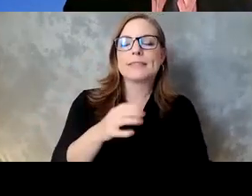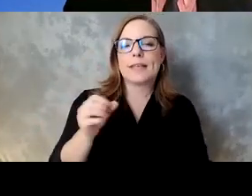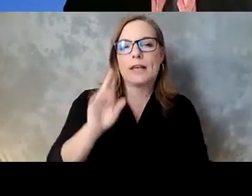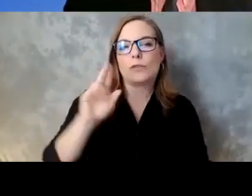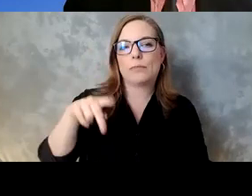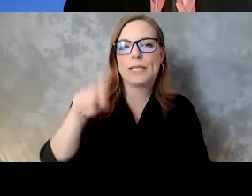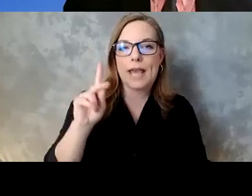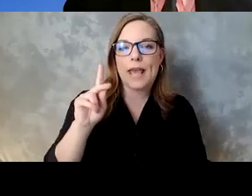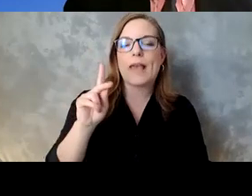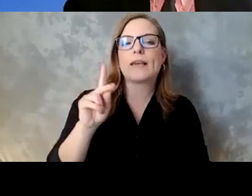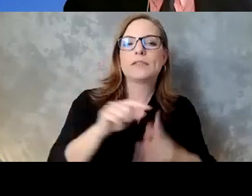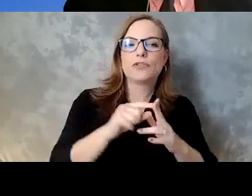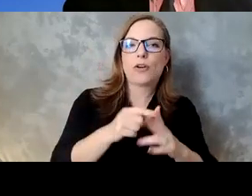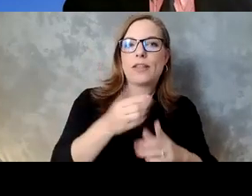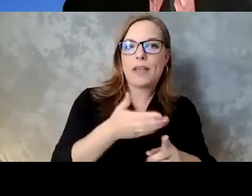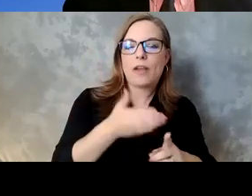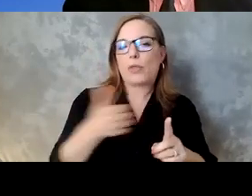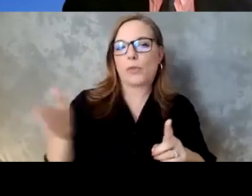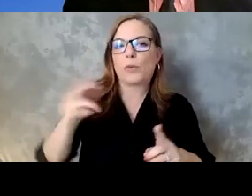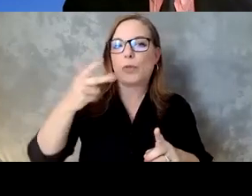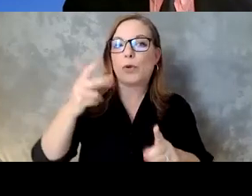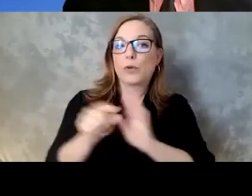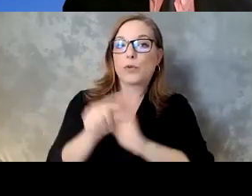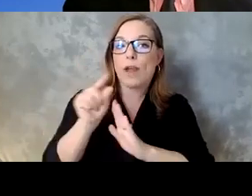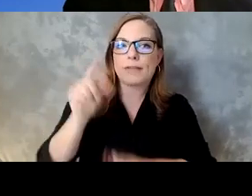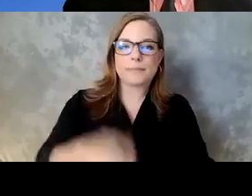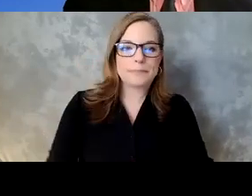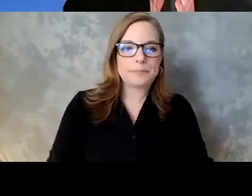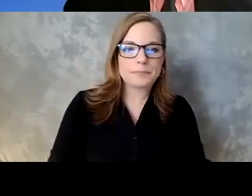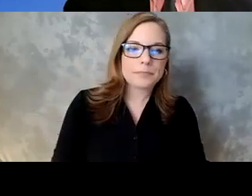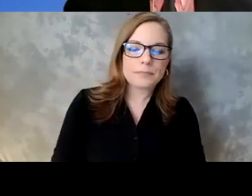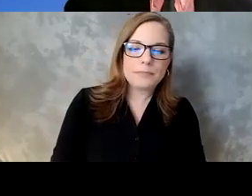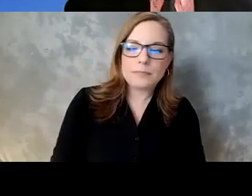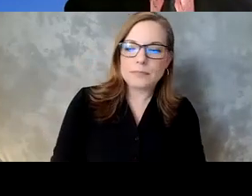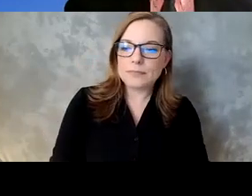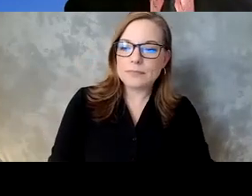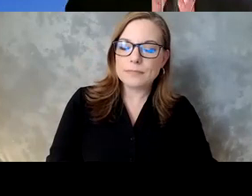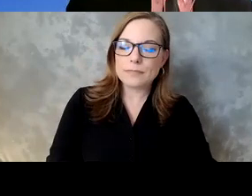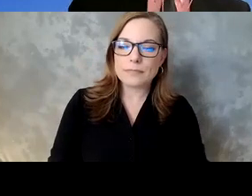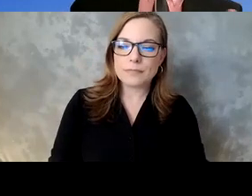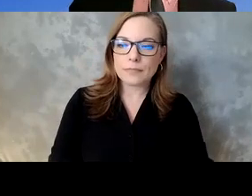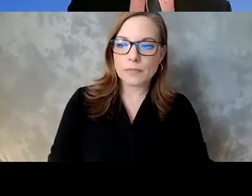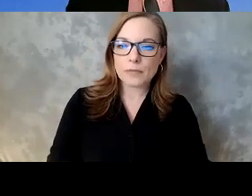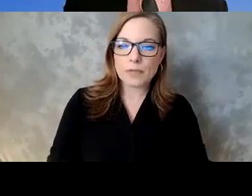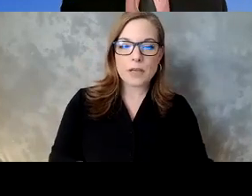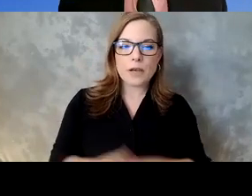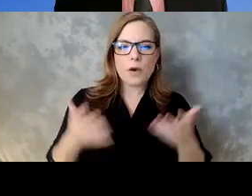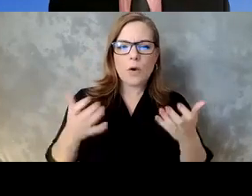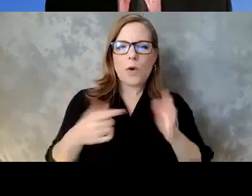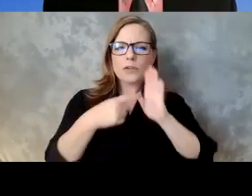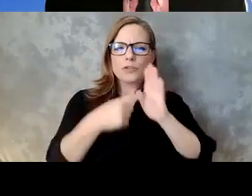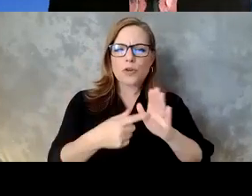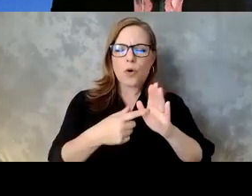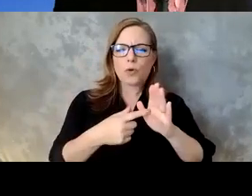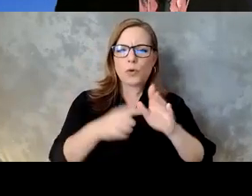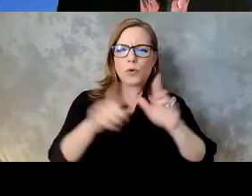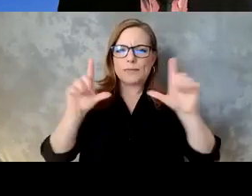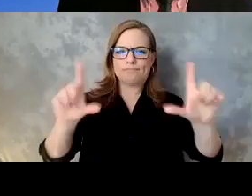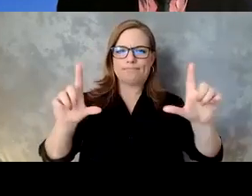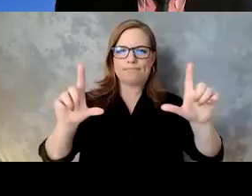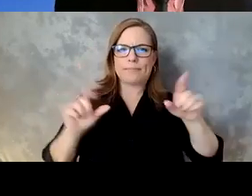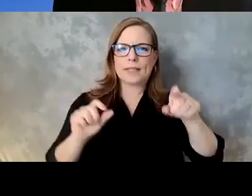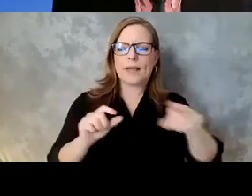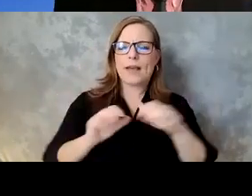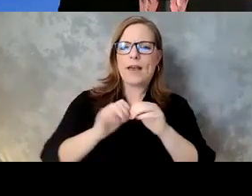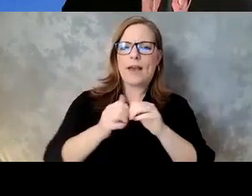grade. Next slide please. We wanted to show you a visual here of how UPK implementation